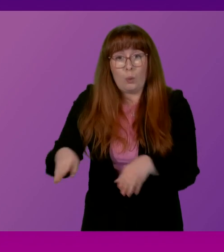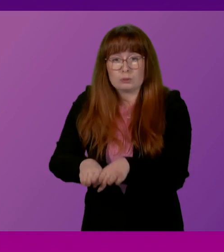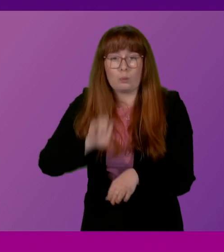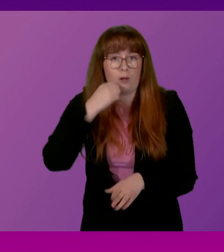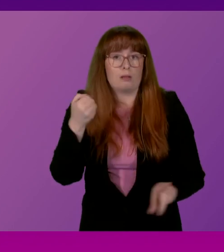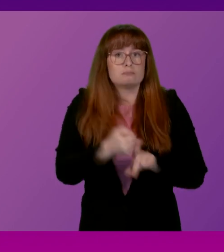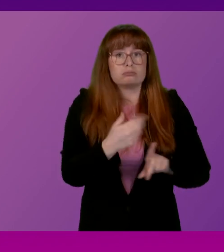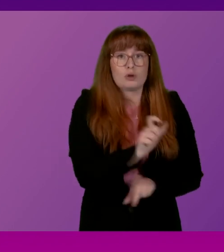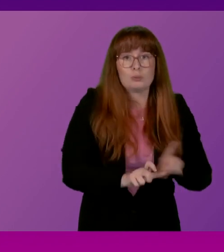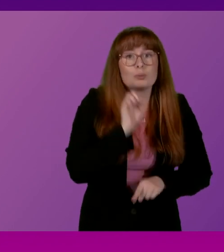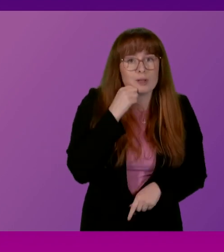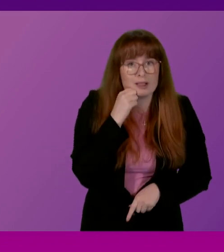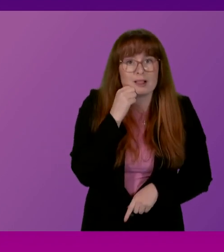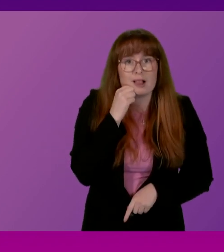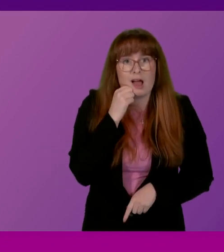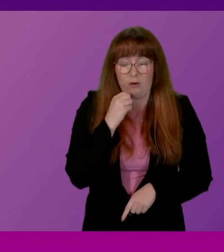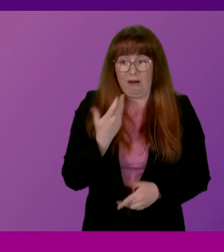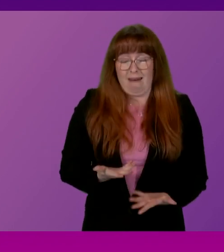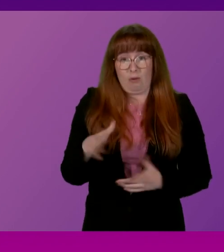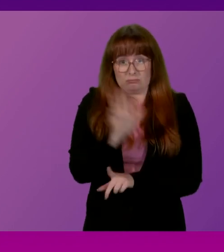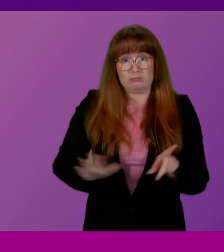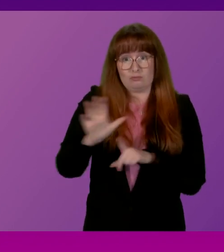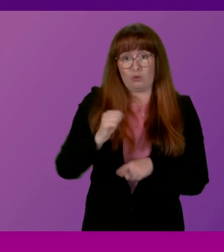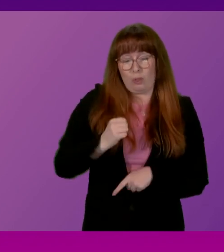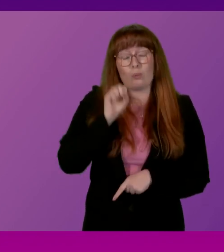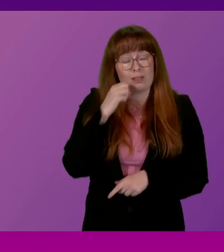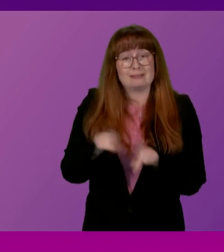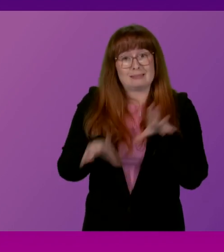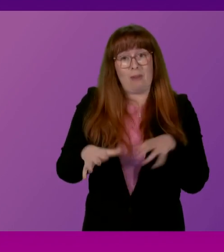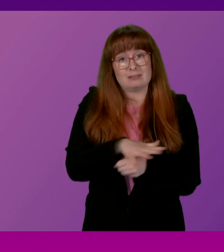Soon, people all across Scotland will be faced with the same situation, because Police Scotland